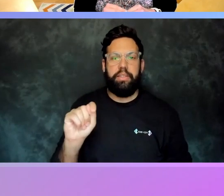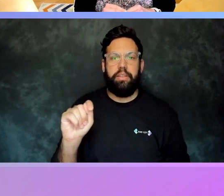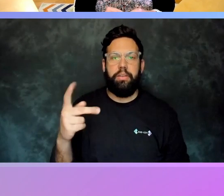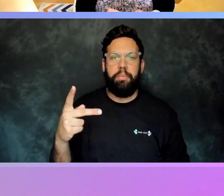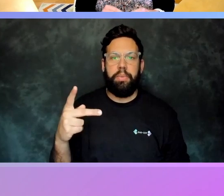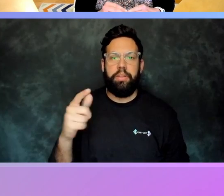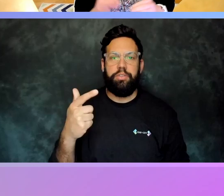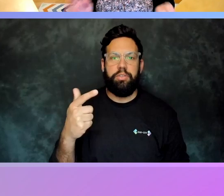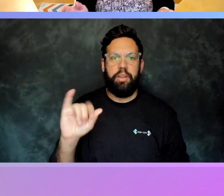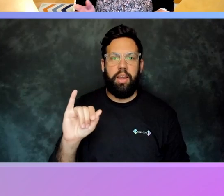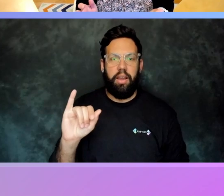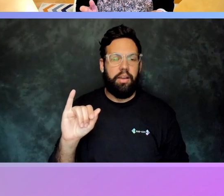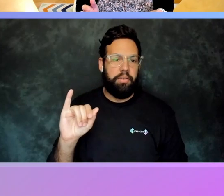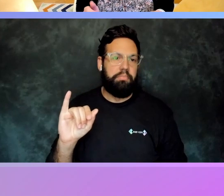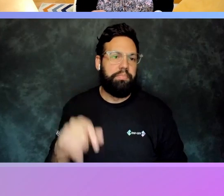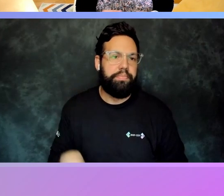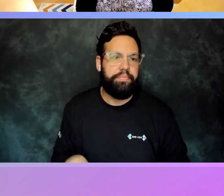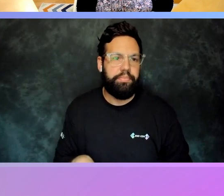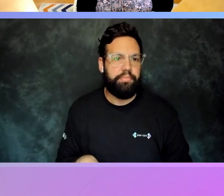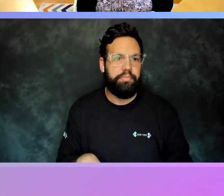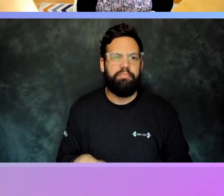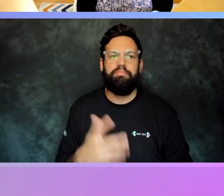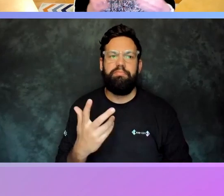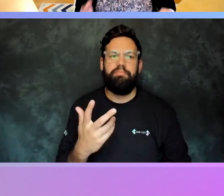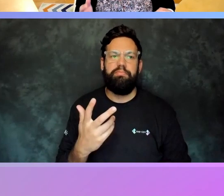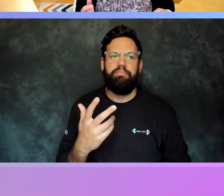visual needs. So color contrast, it's